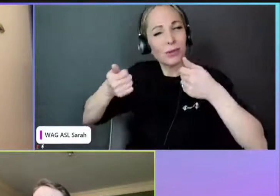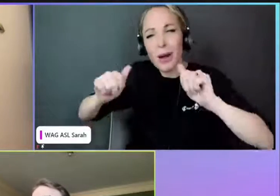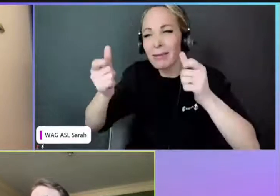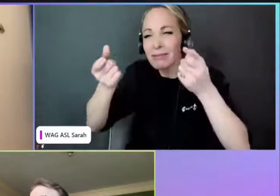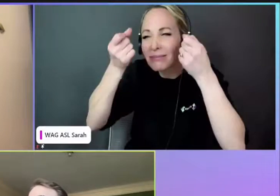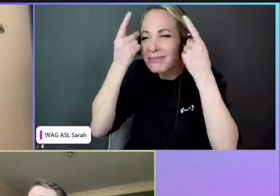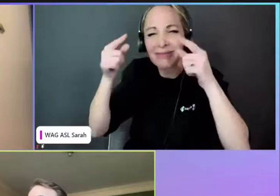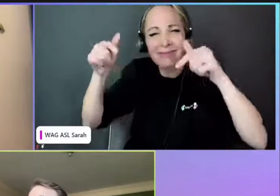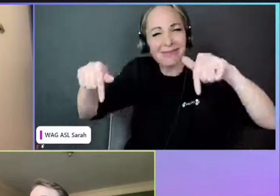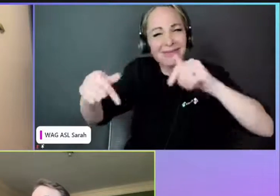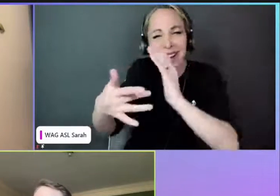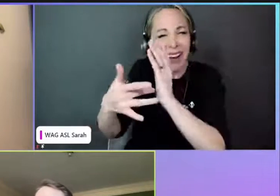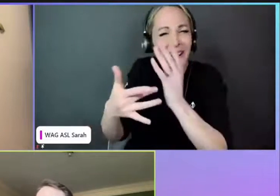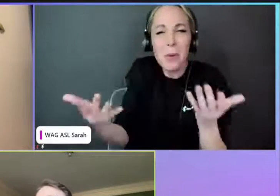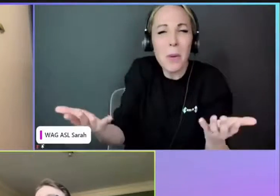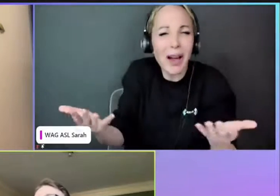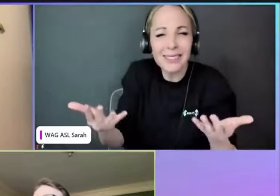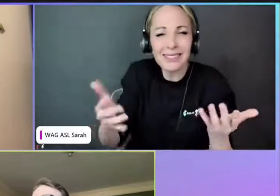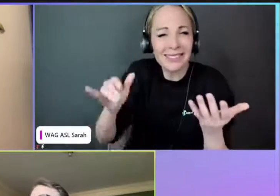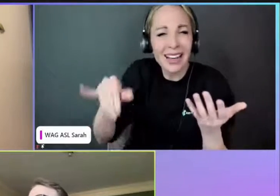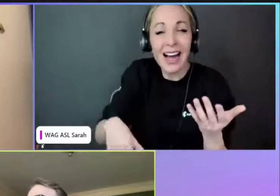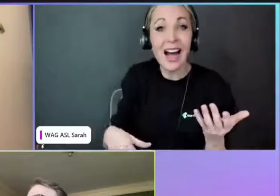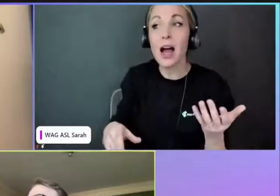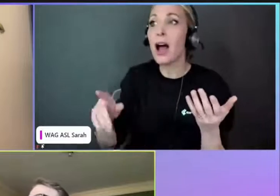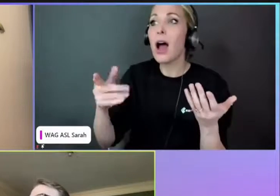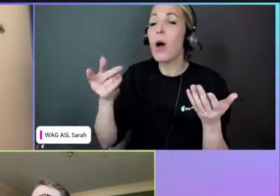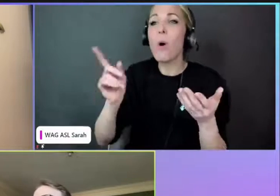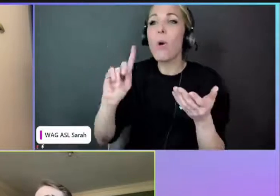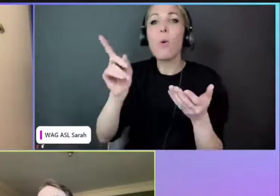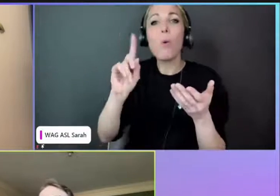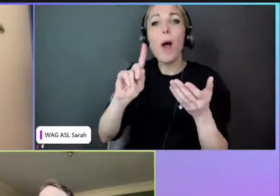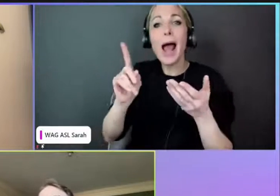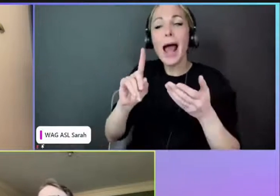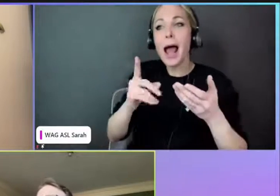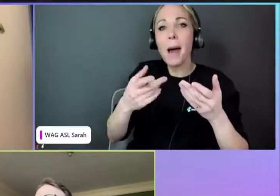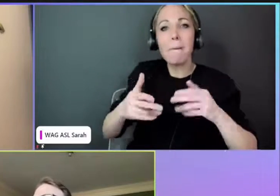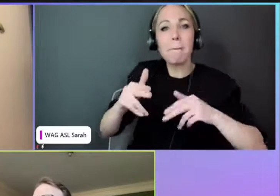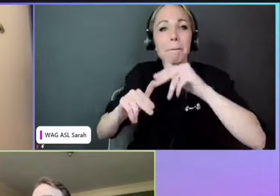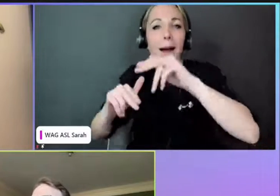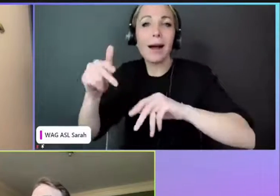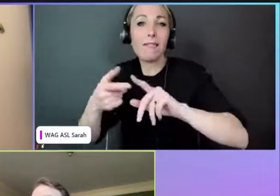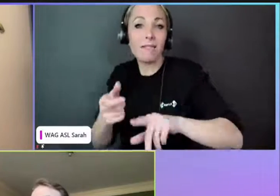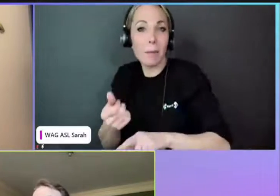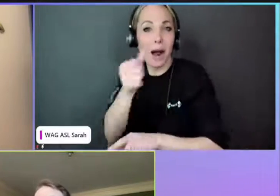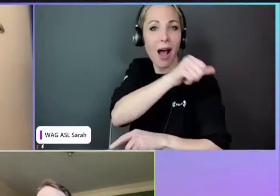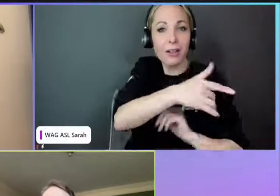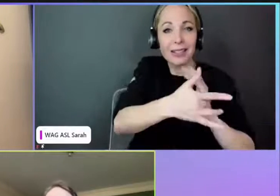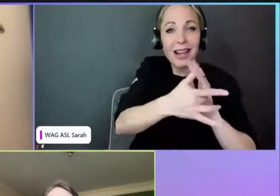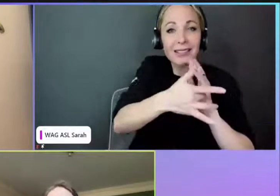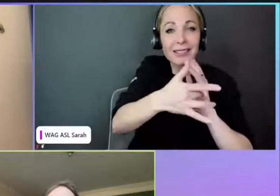Does this technology take its inspiration from technology in another domain out there?"